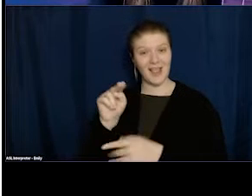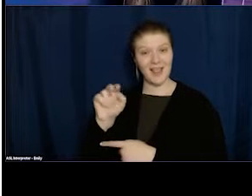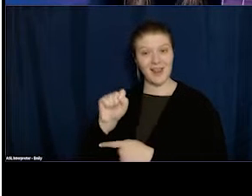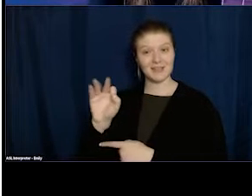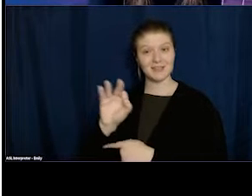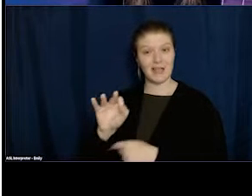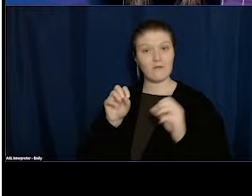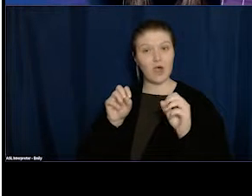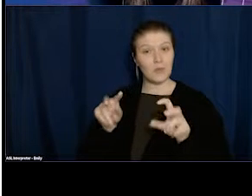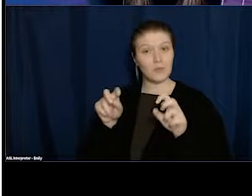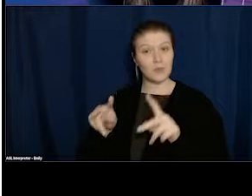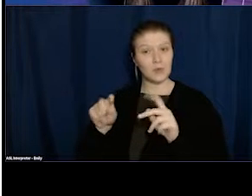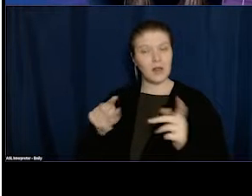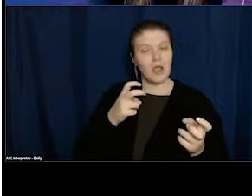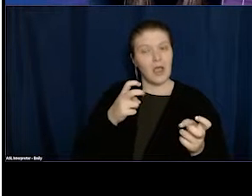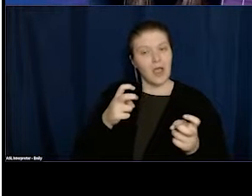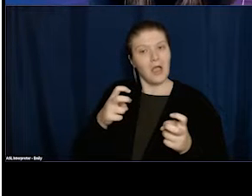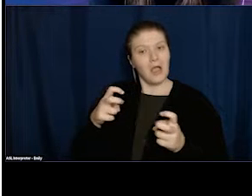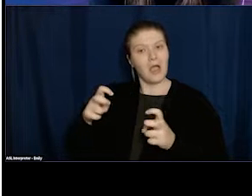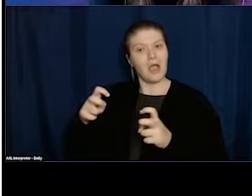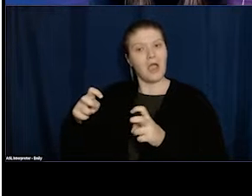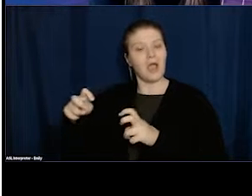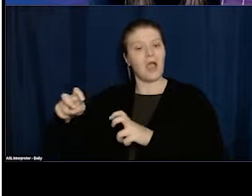but surely migrating from FastLane to Research.gov.